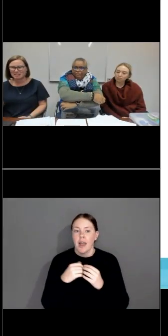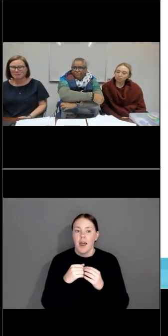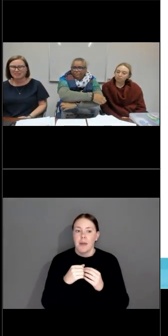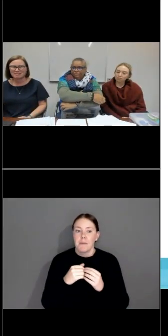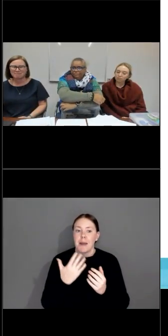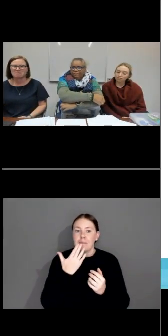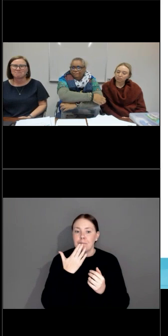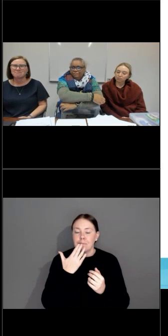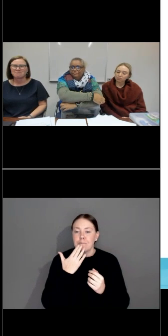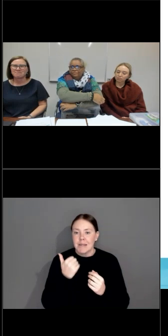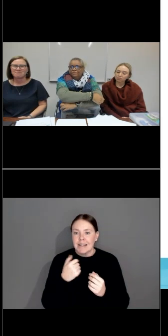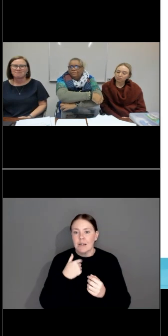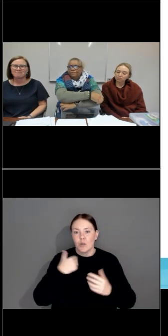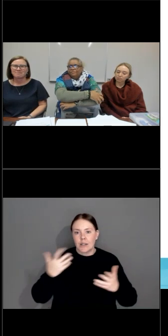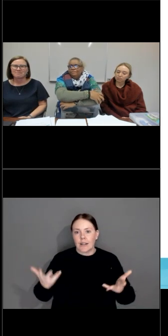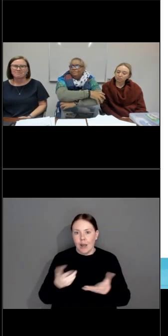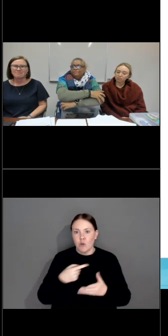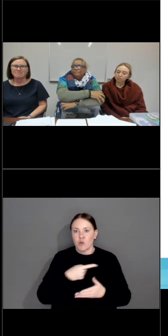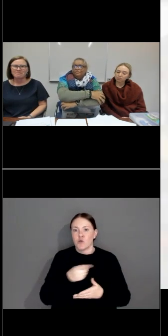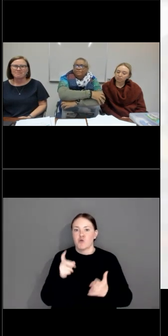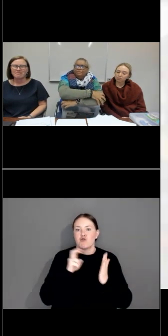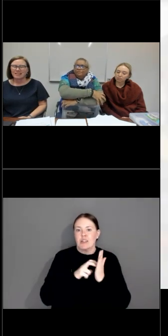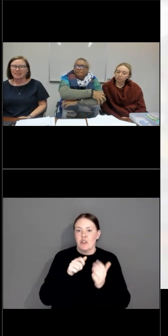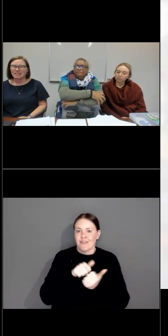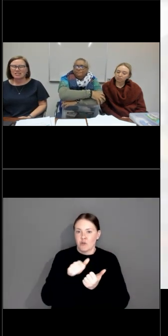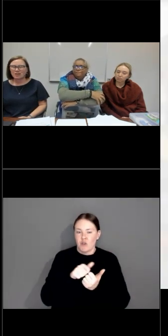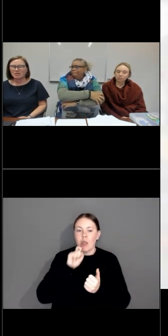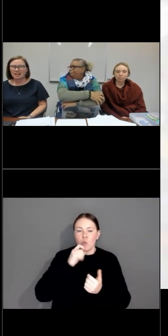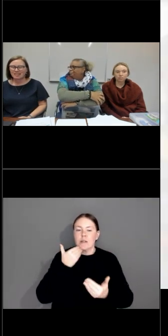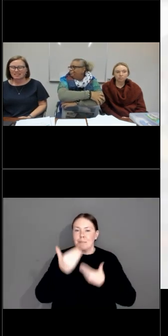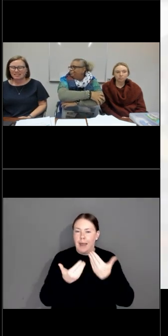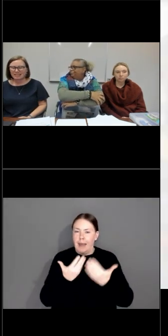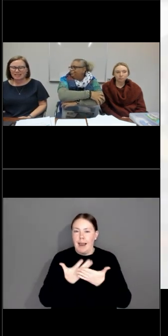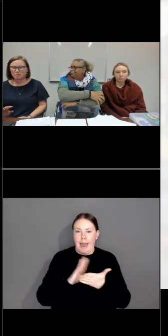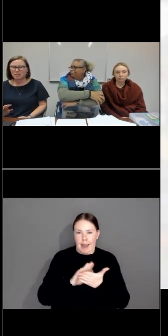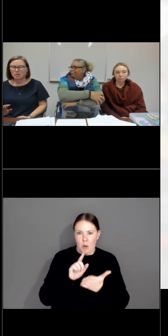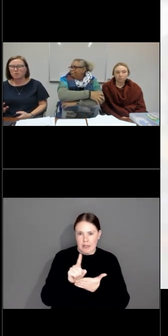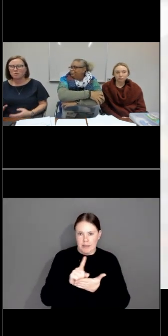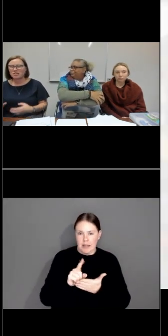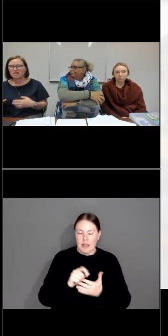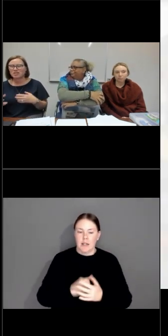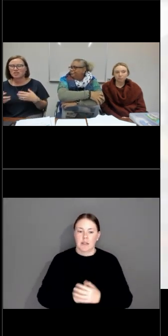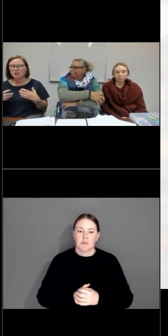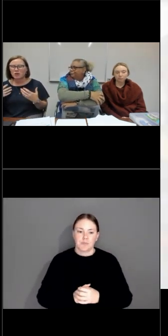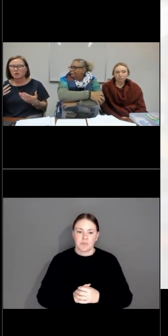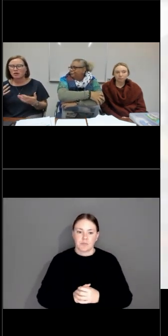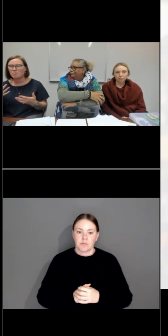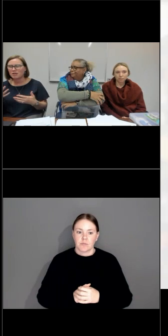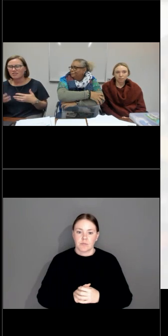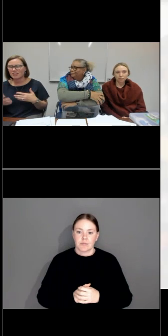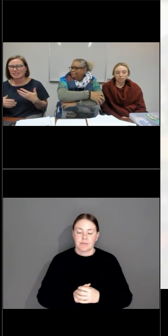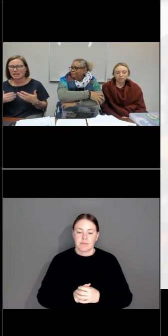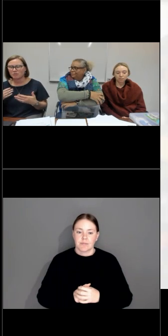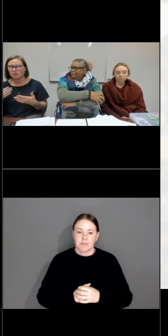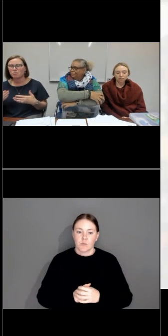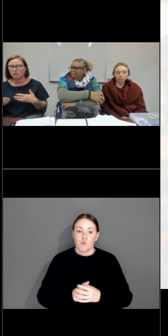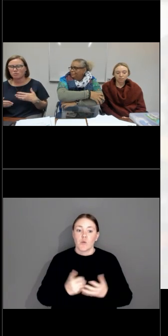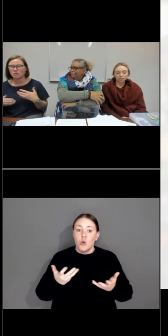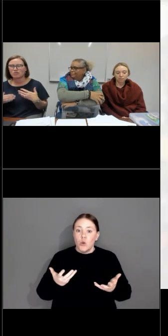webinar so at this stage we thought we'd just show you a bit of an example of the Blurred Borders